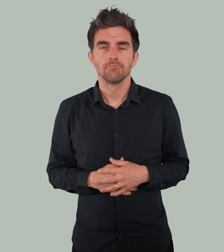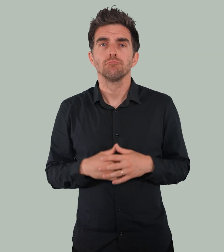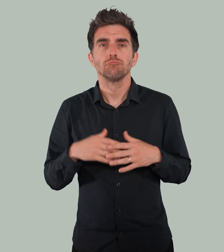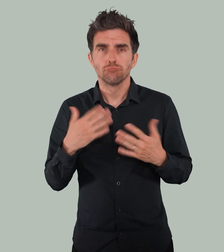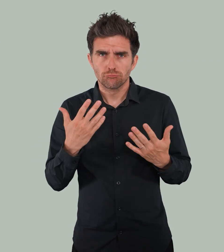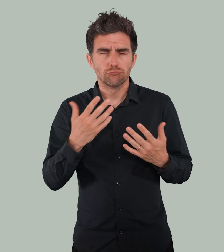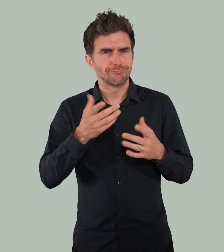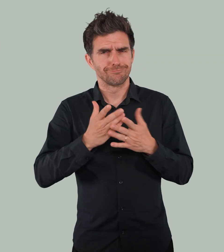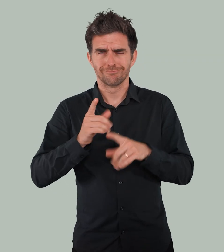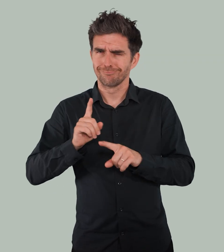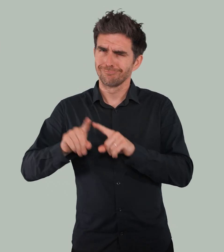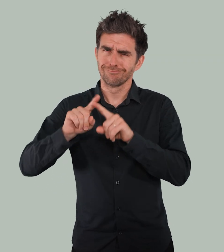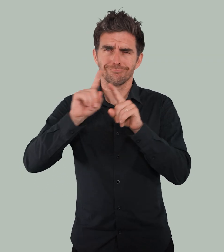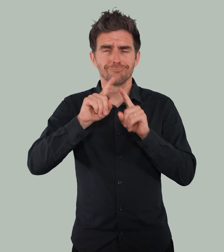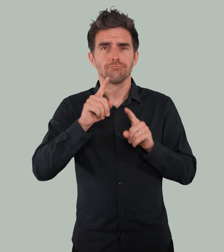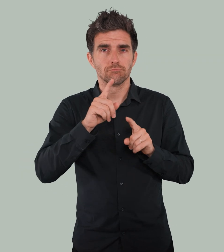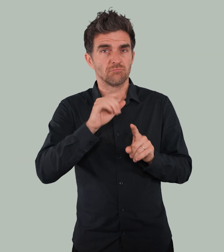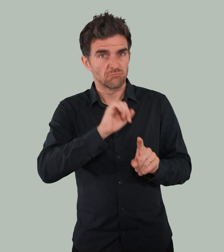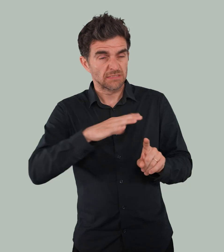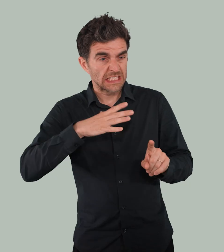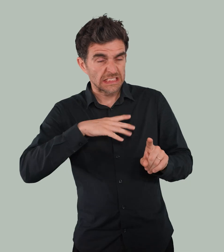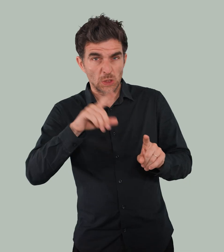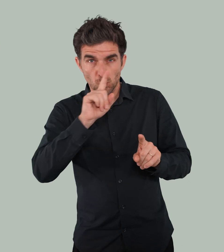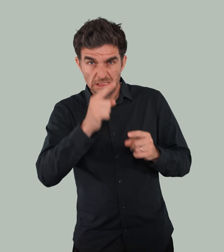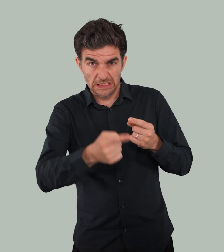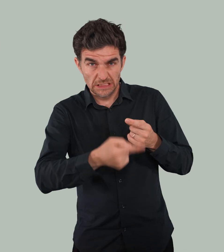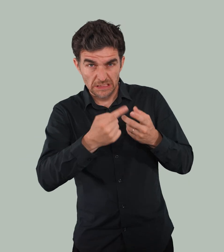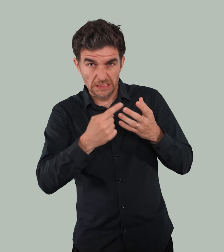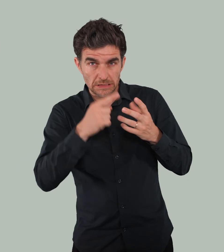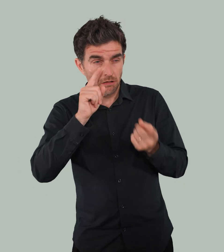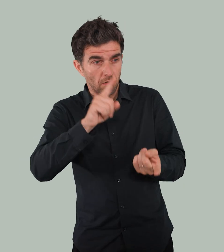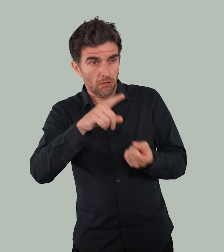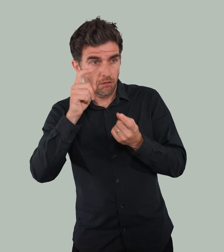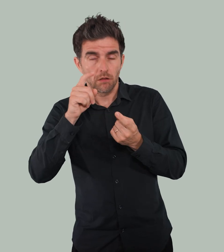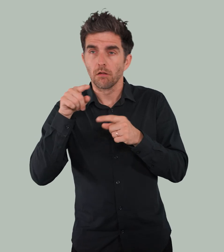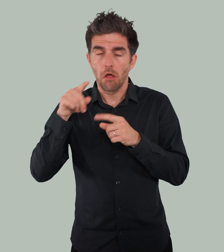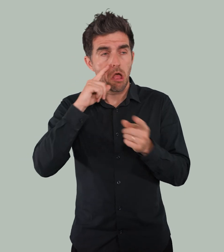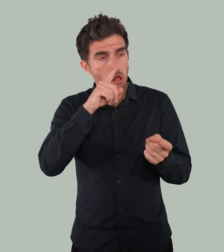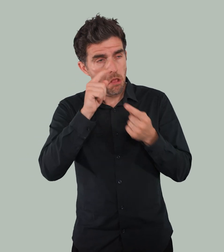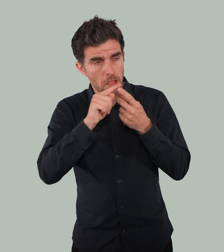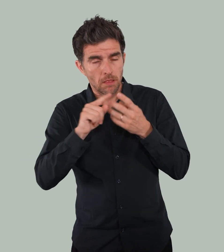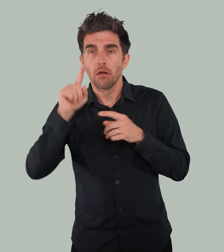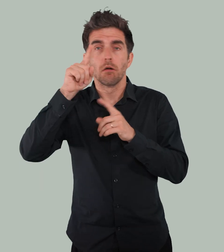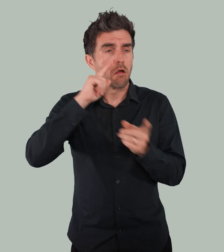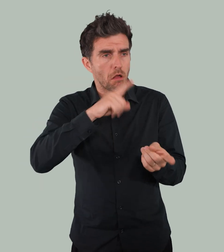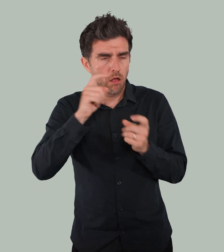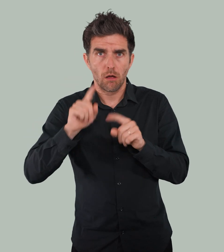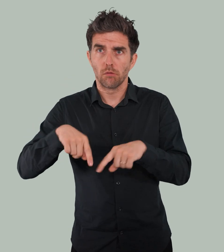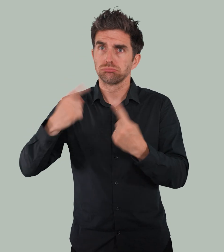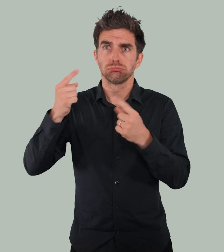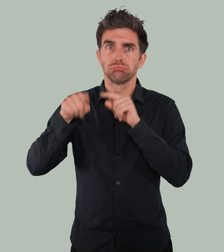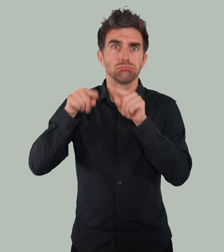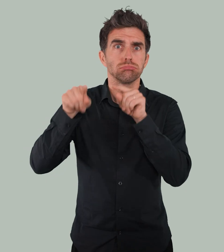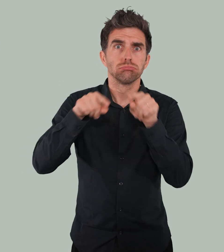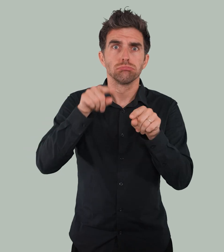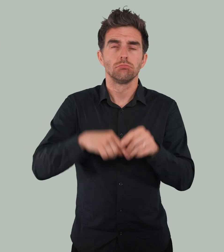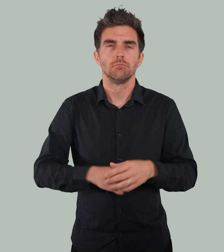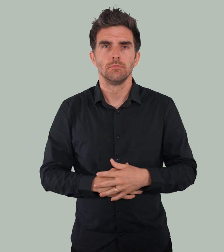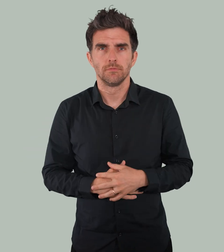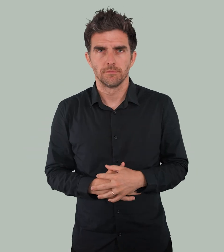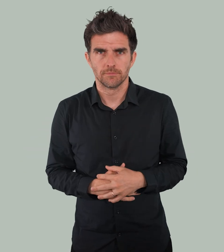variation in how need is interpreted across different systems